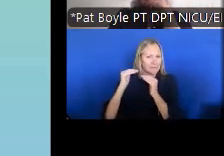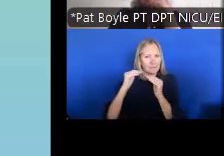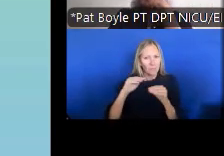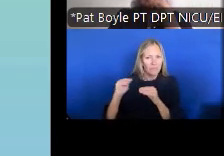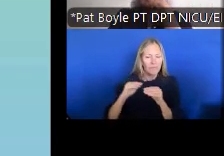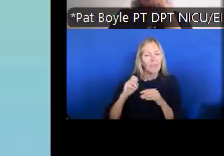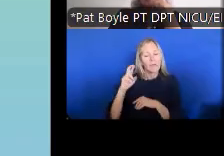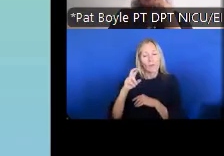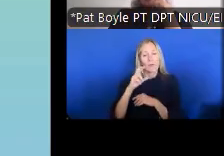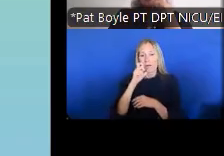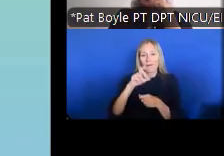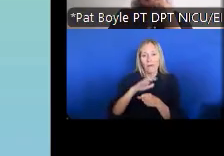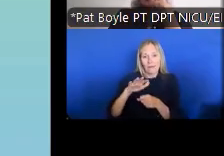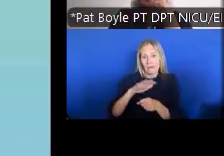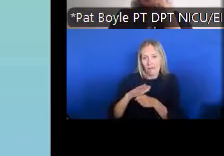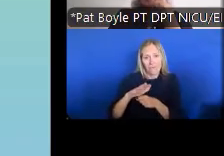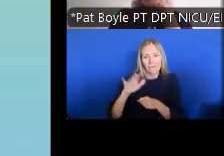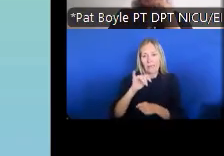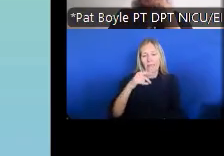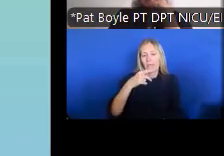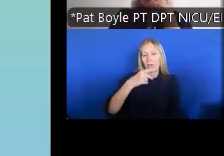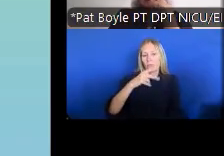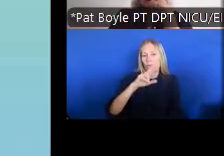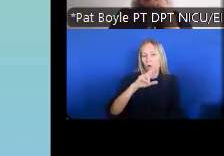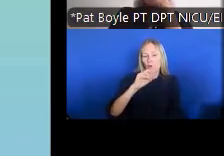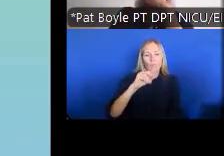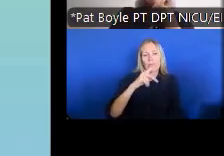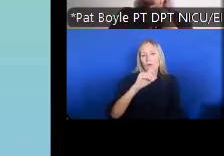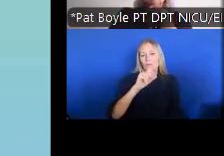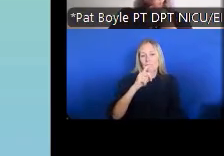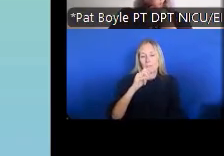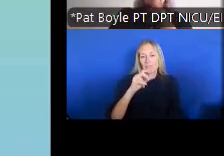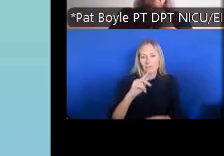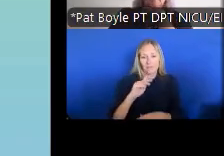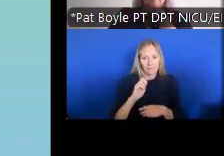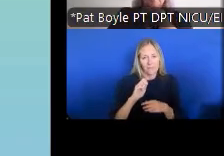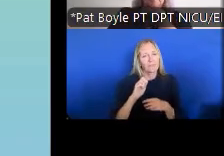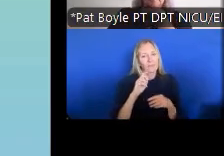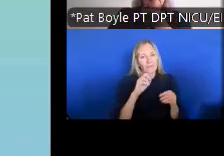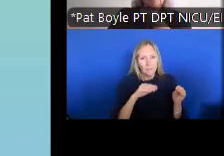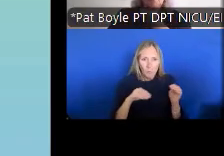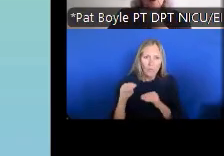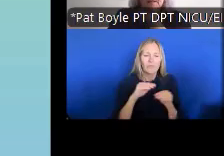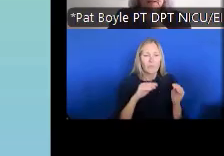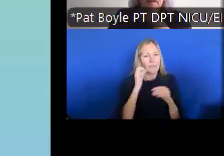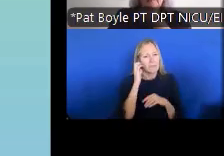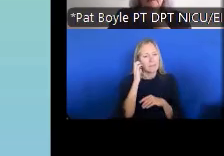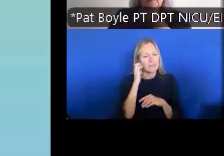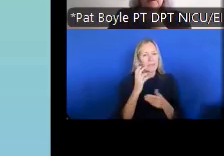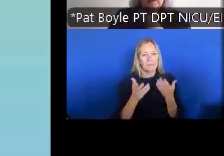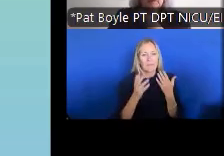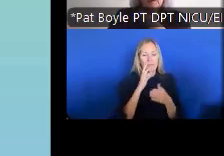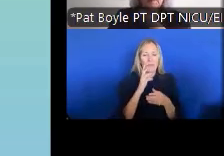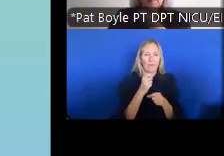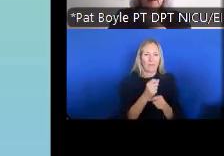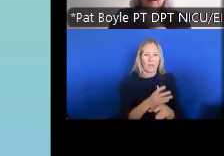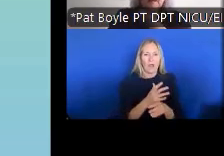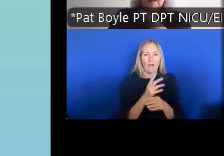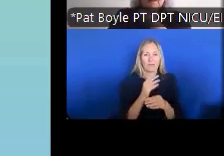delays in motor movements and therefore interfere with the interceptive, causing excessive nausea and reflux, light touch,